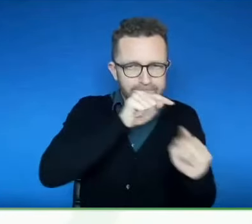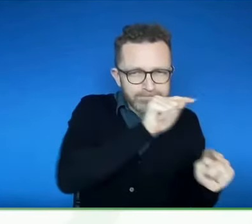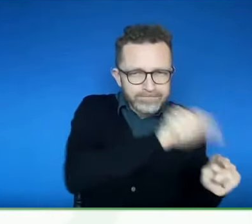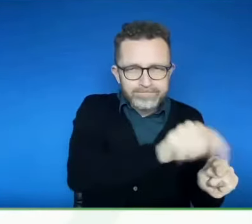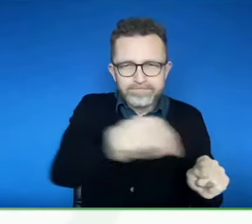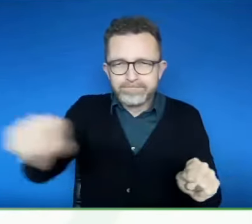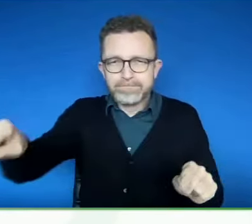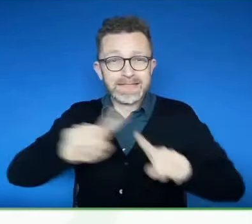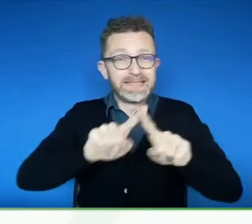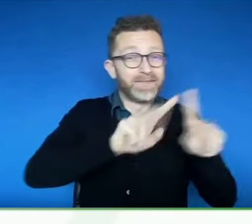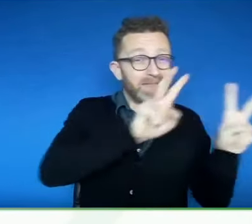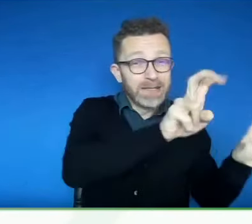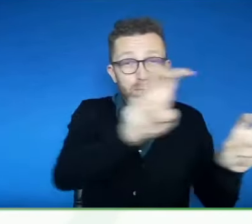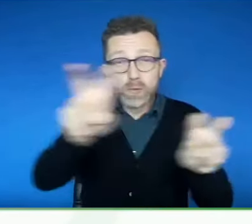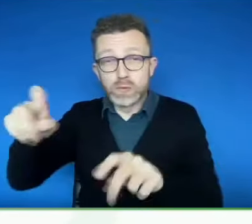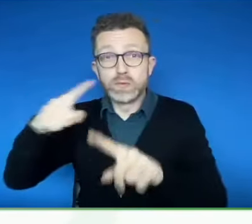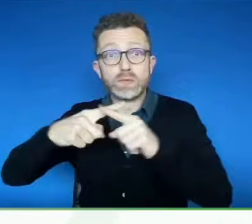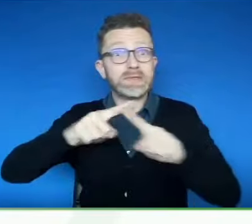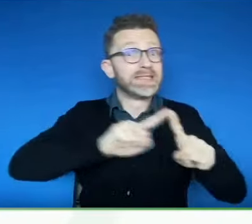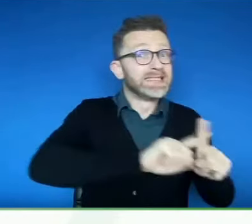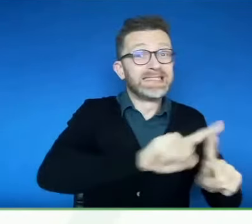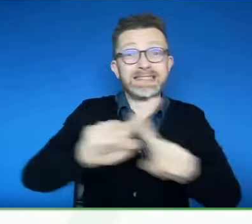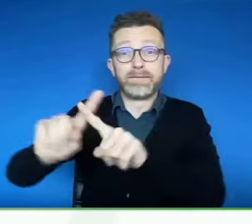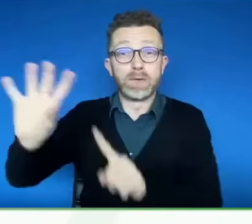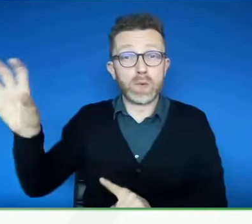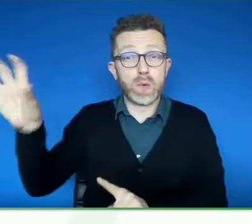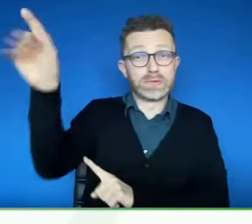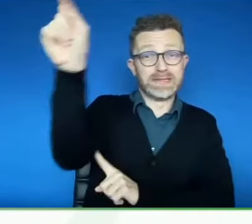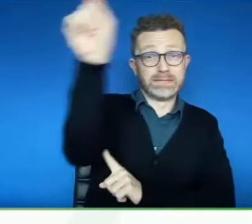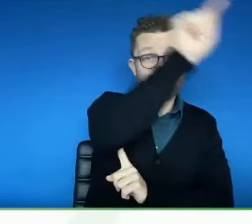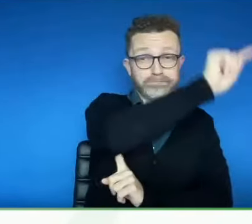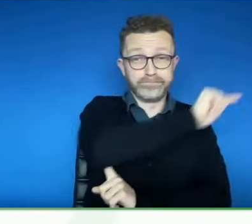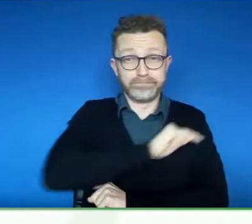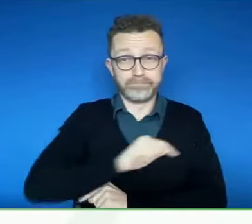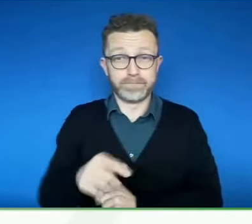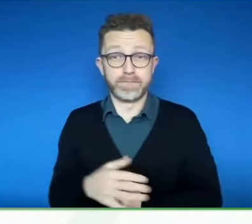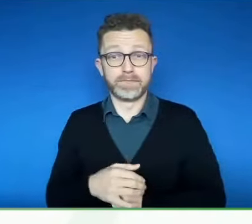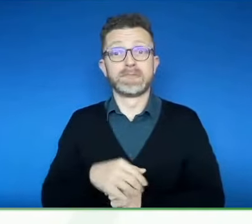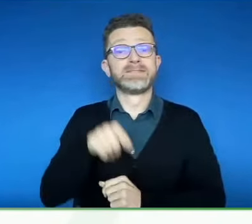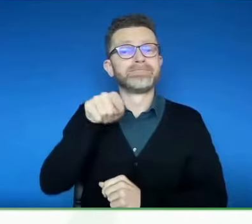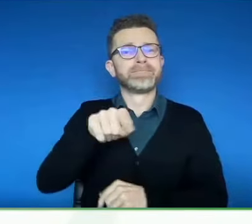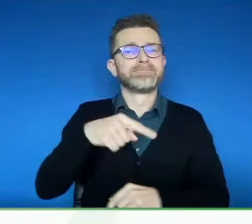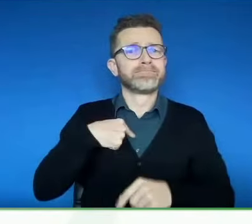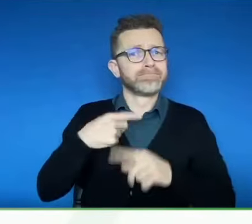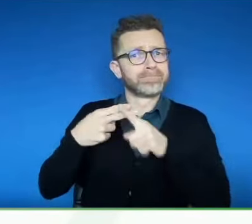authorities is where we tend to operate this program, will only